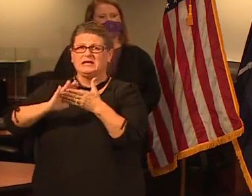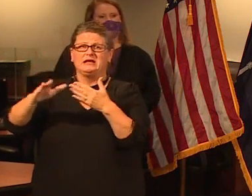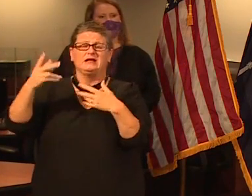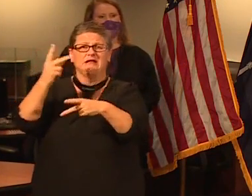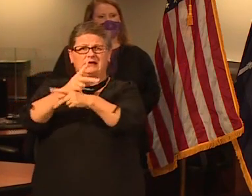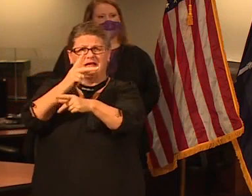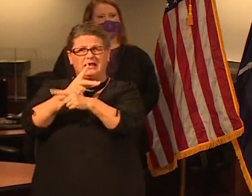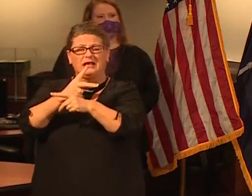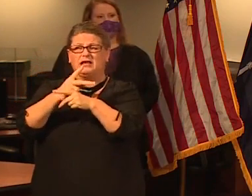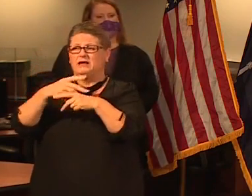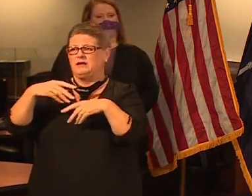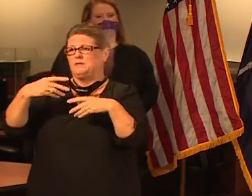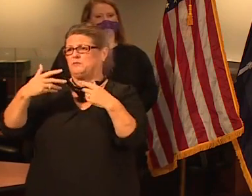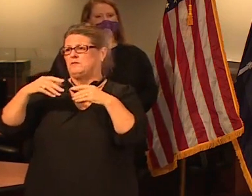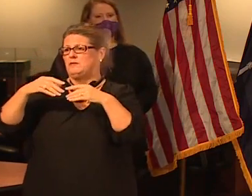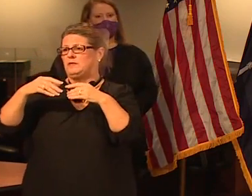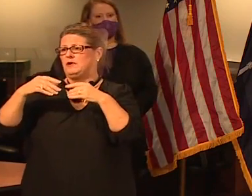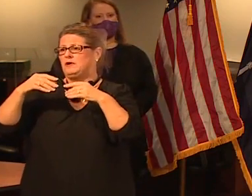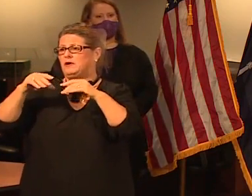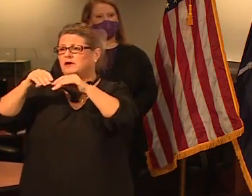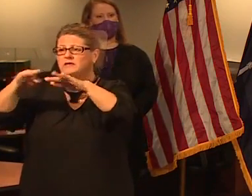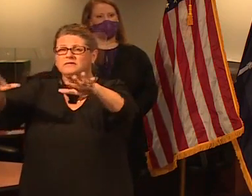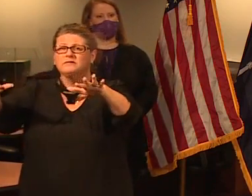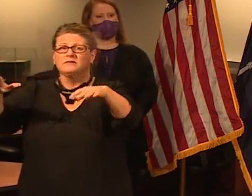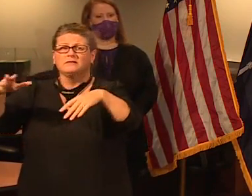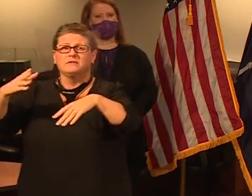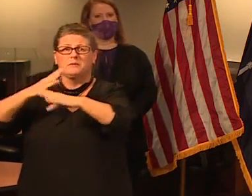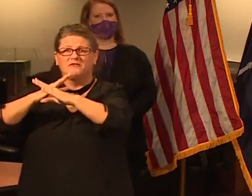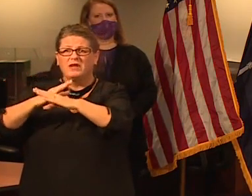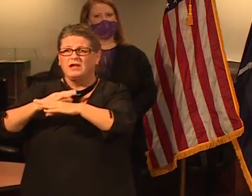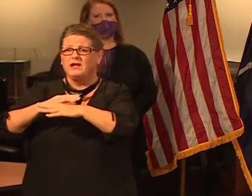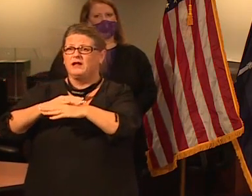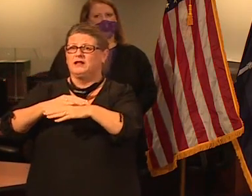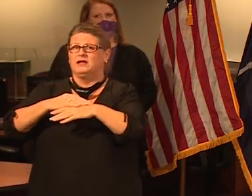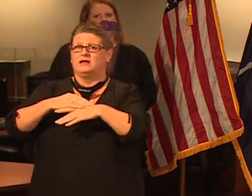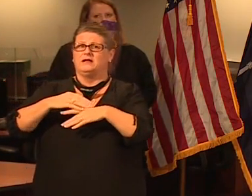YOU HAVE ELECTRIC BILLS YOU HAVE TO CLEAN. THERE IS A LOT OF EXPENSES INVOLVED.